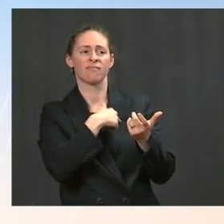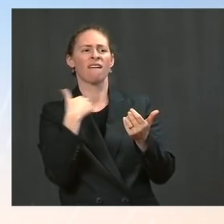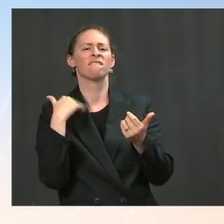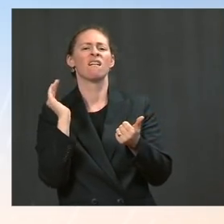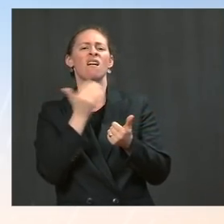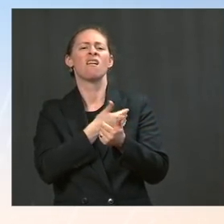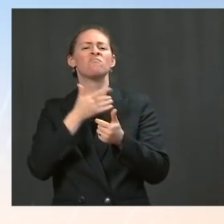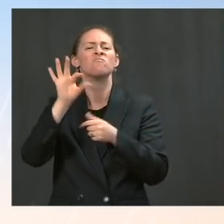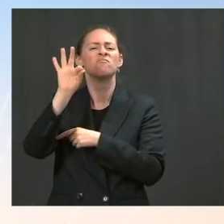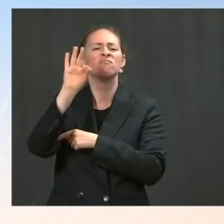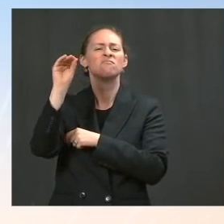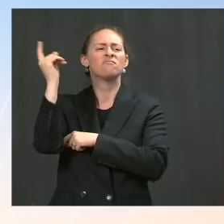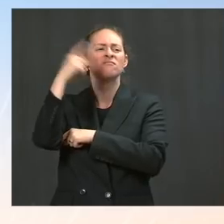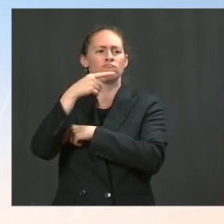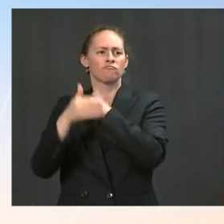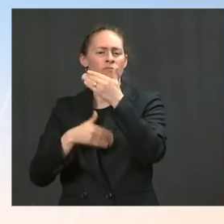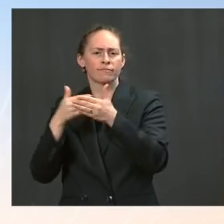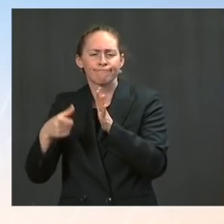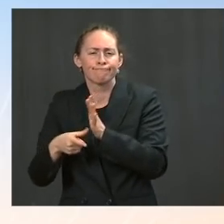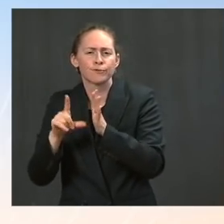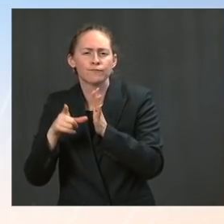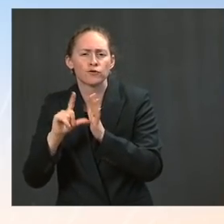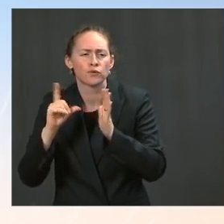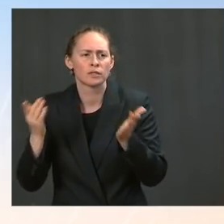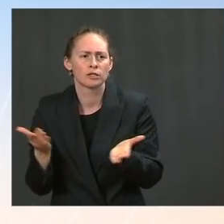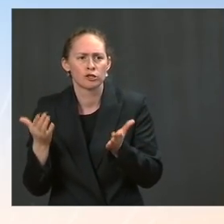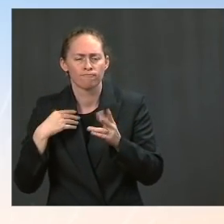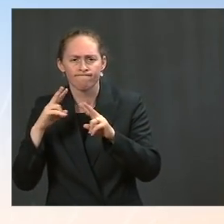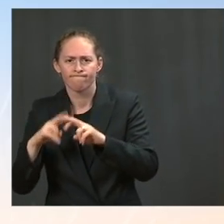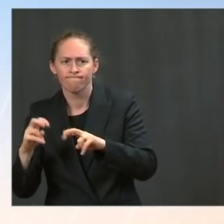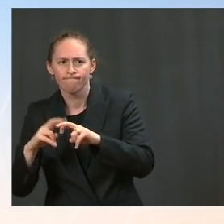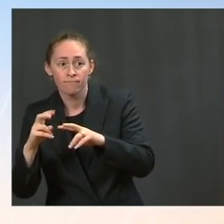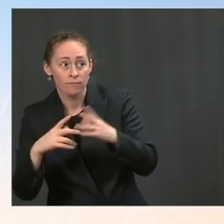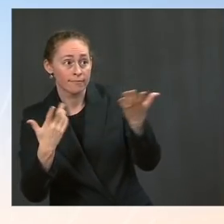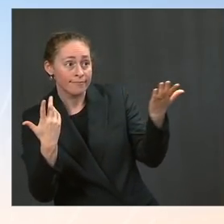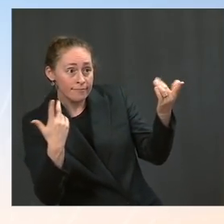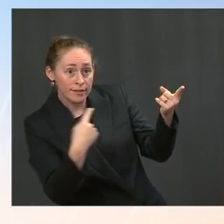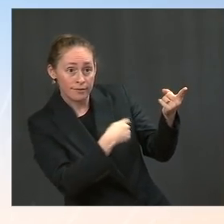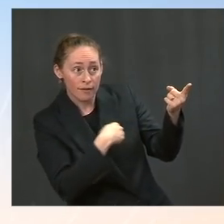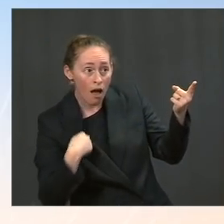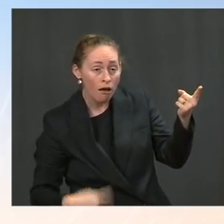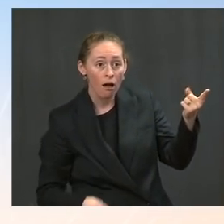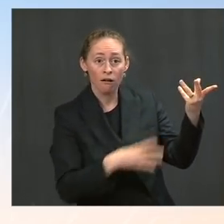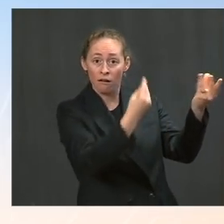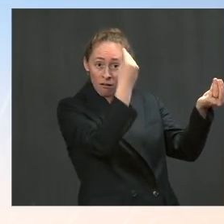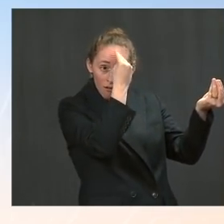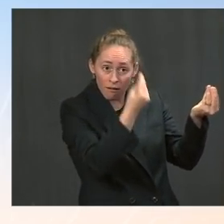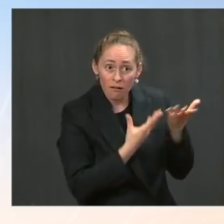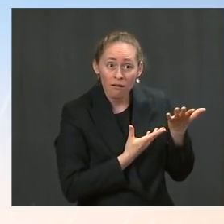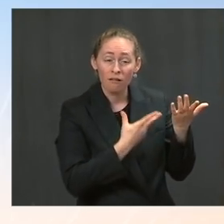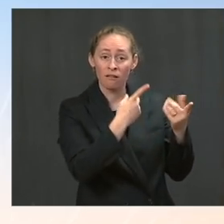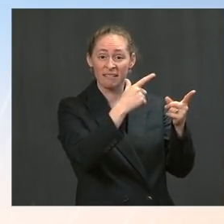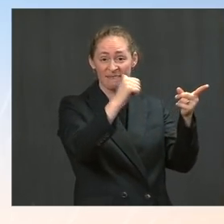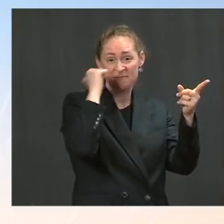But certainly, the Chinese providing information, being in -- a participant in the process, would aid -- aid the effort.